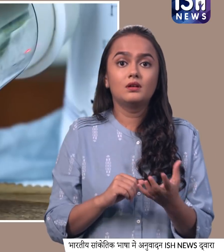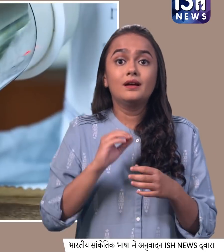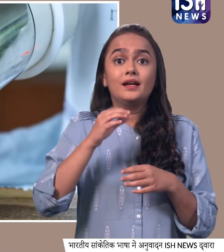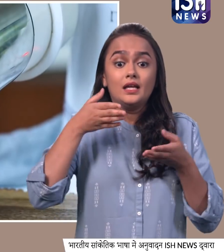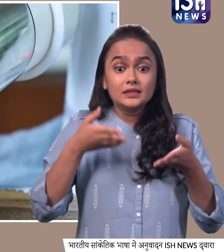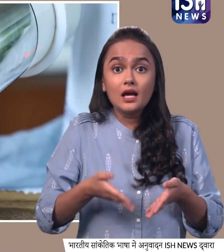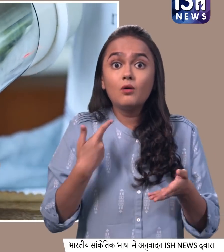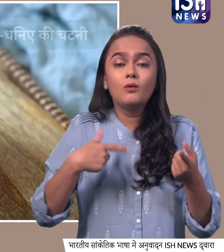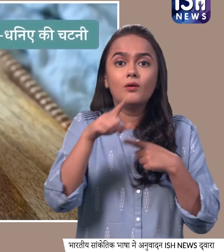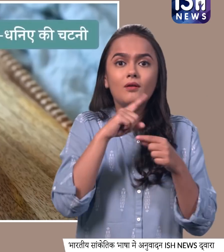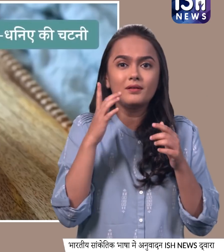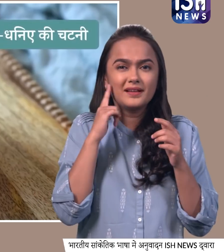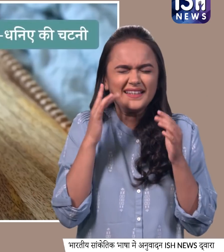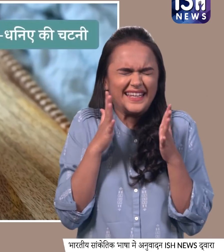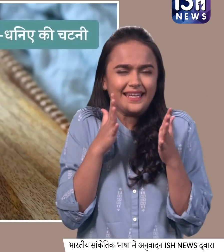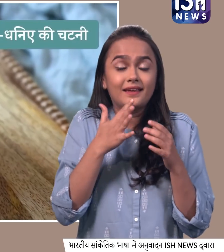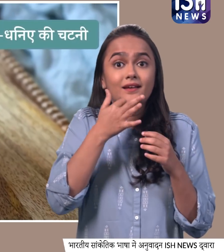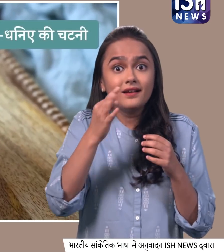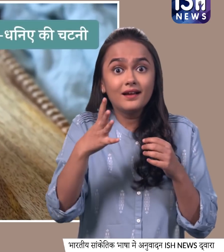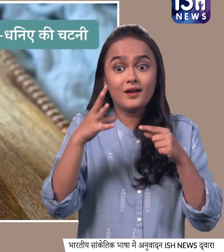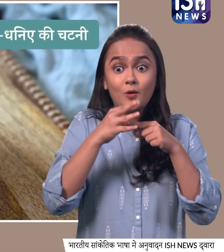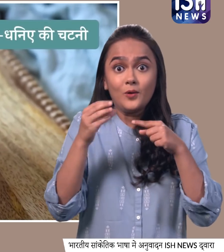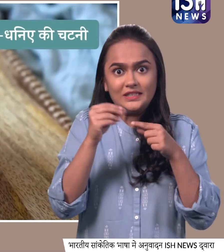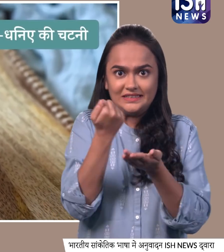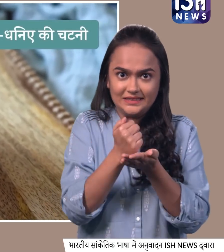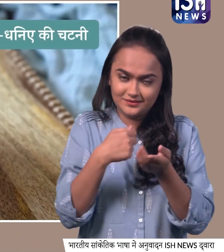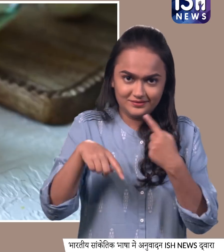Now we'll prepare our sweet and sour coriander date chutney